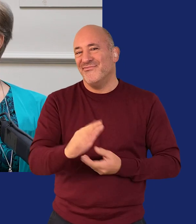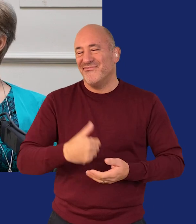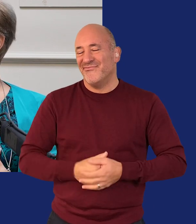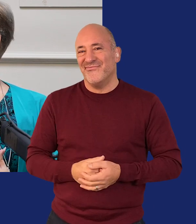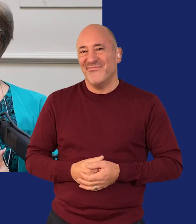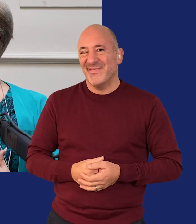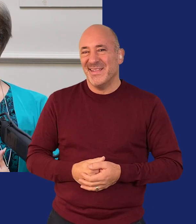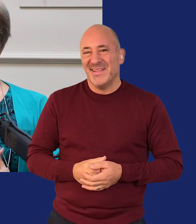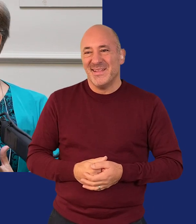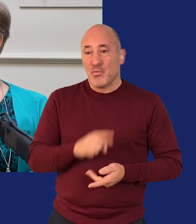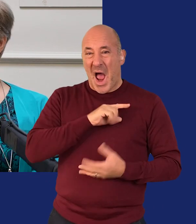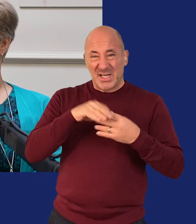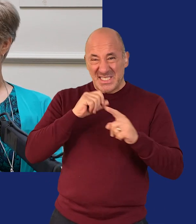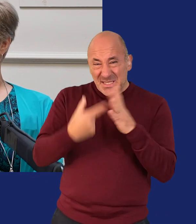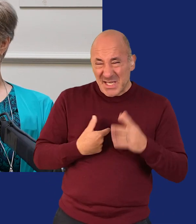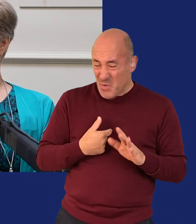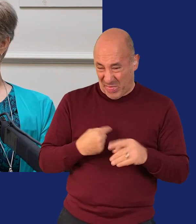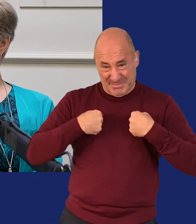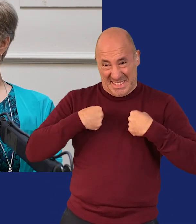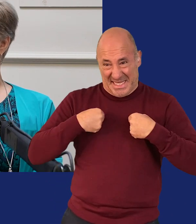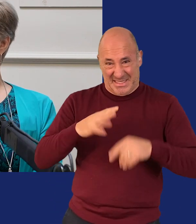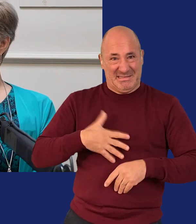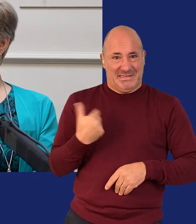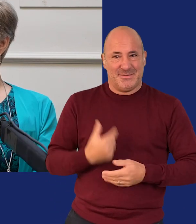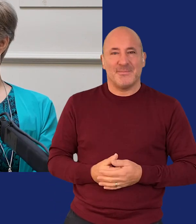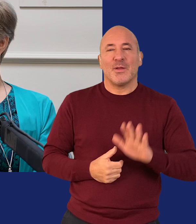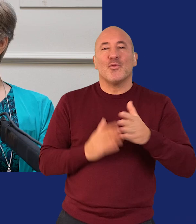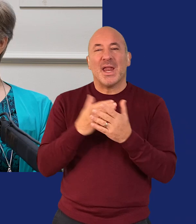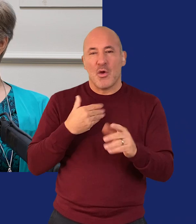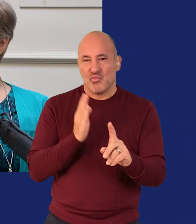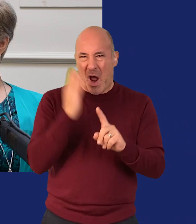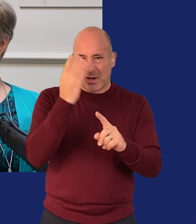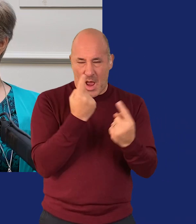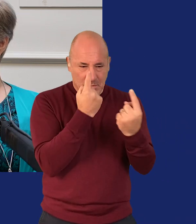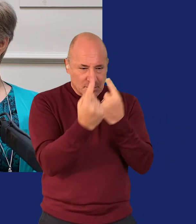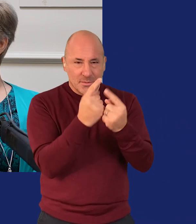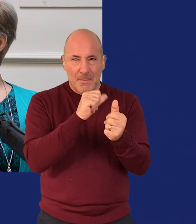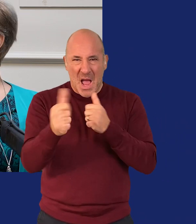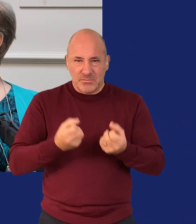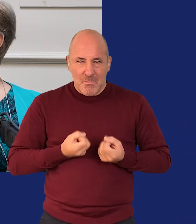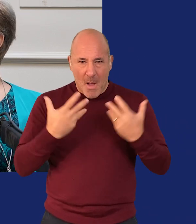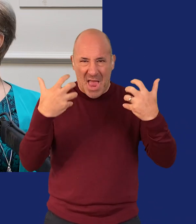That's got nothing to do with disability. That's just to do with me. But I think it is about recognizing that each individual wants to give of their best.